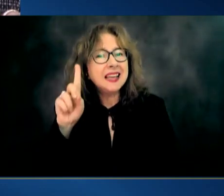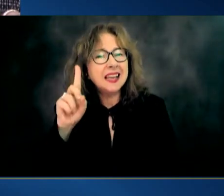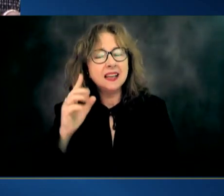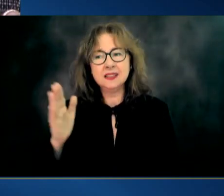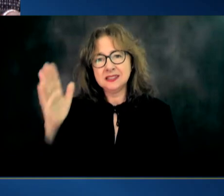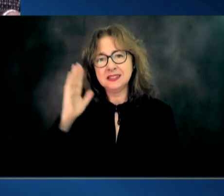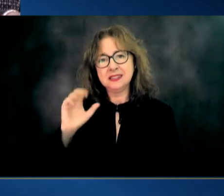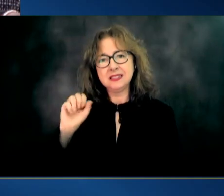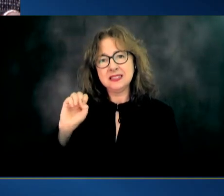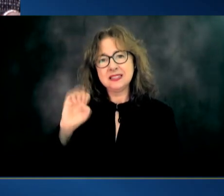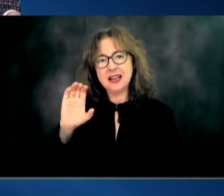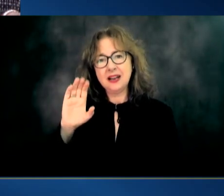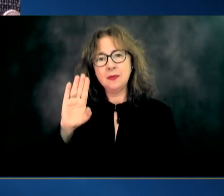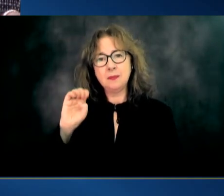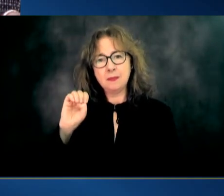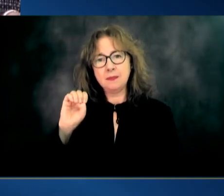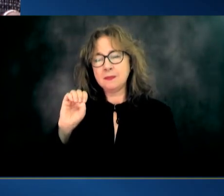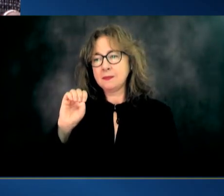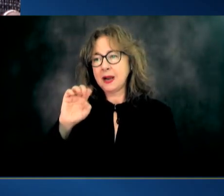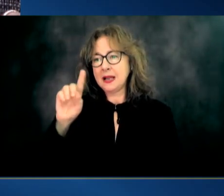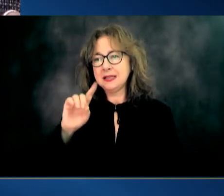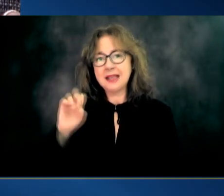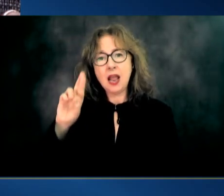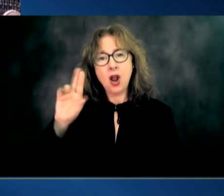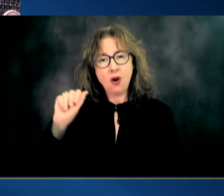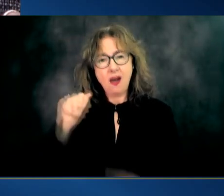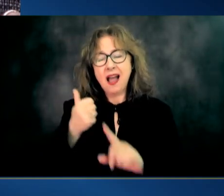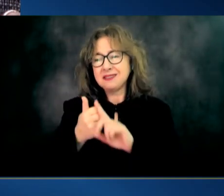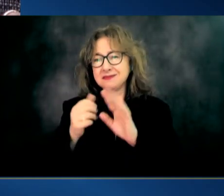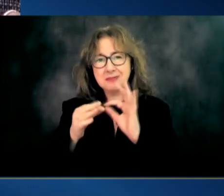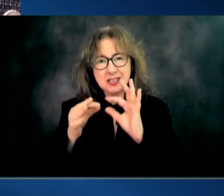the vast majority of people with sickle cell disease who have health insurance